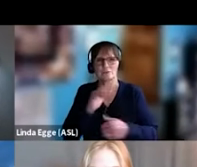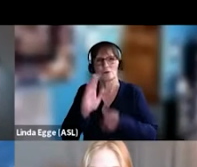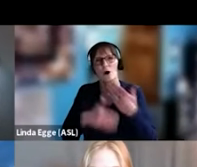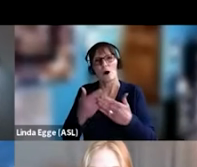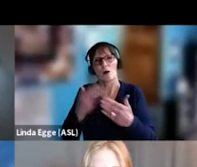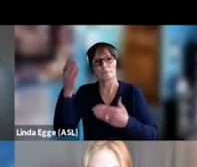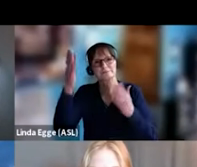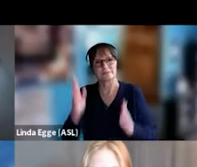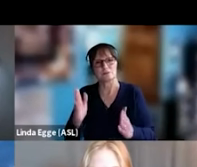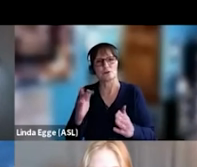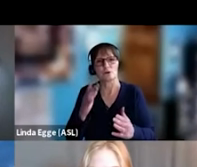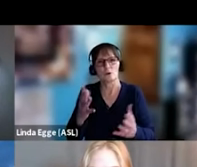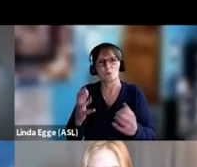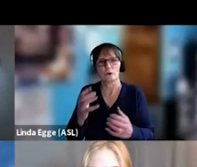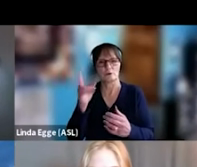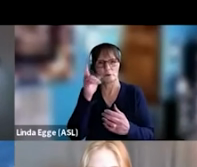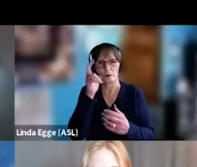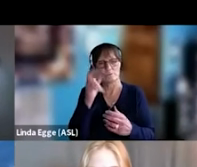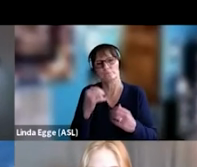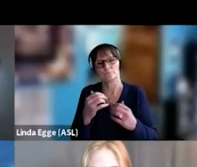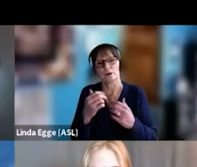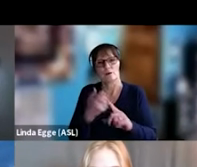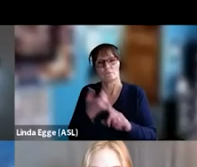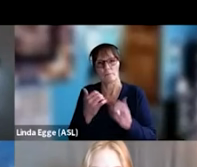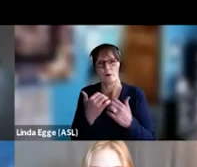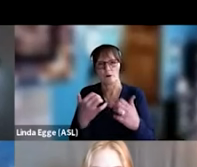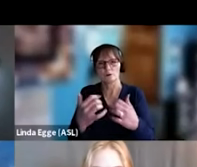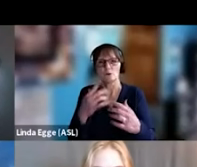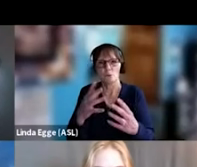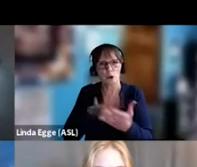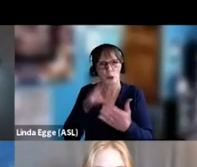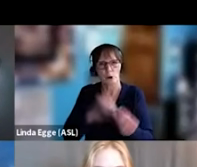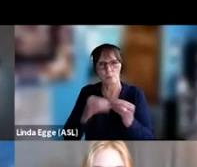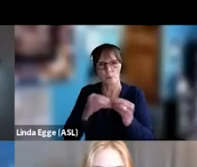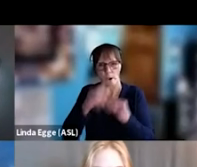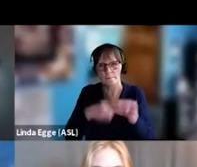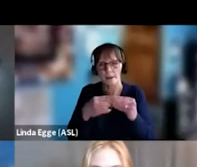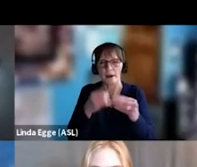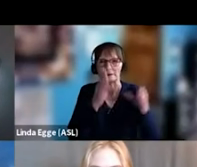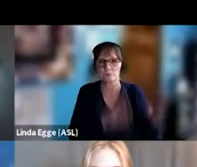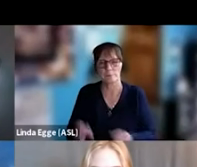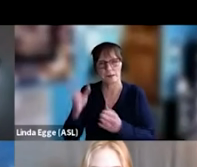We'd love to hear from the audience to see what you'd like to learn more about as we kind of plan our future programming.